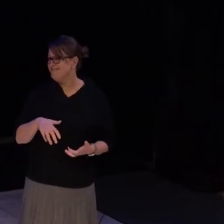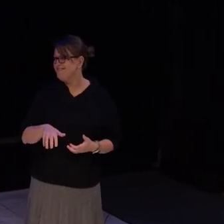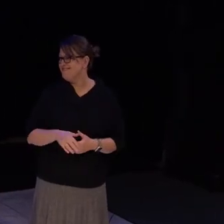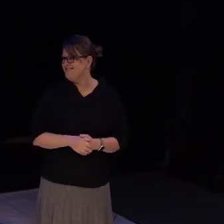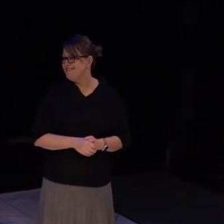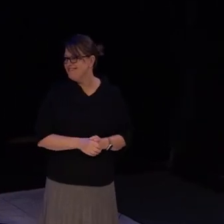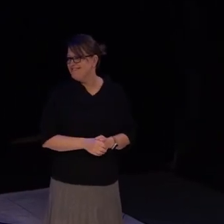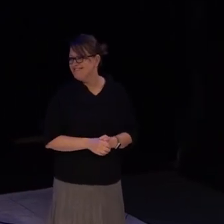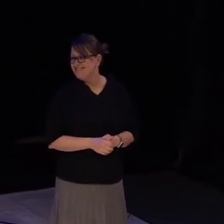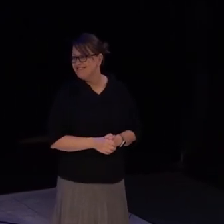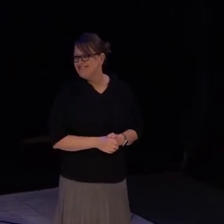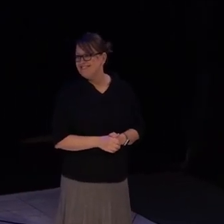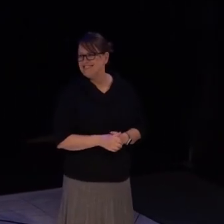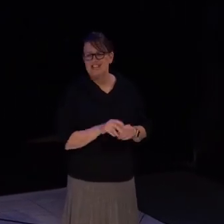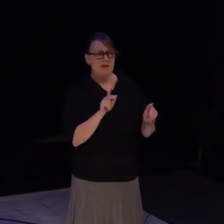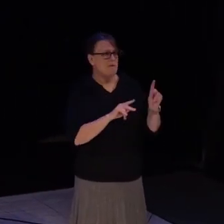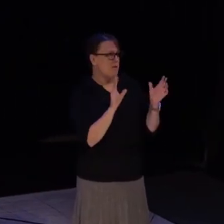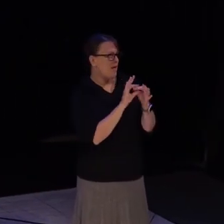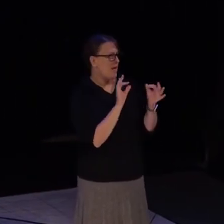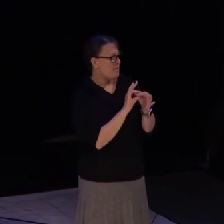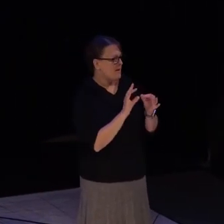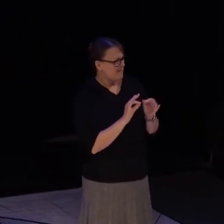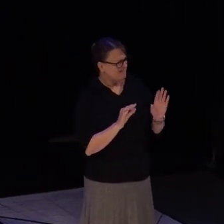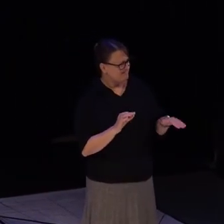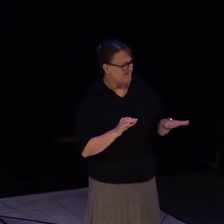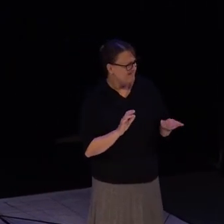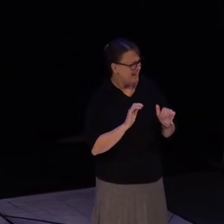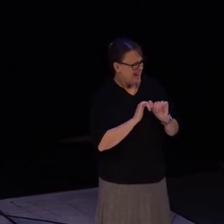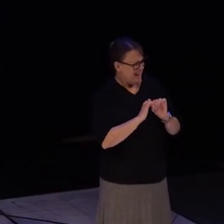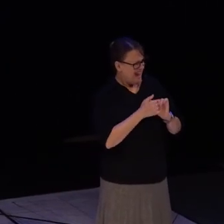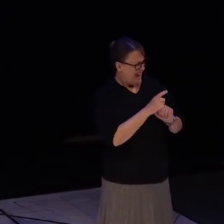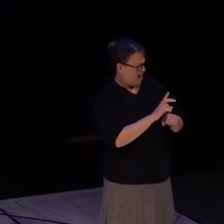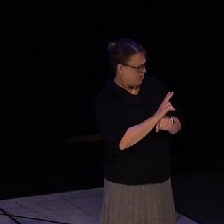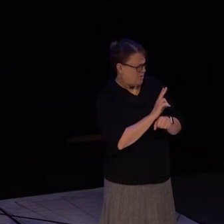I get comments like, "Well how do you wear heels if you're blind?"